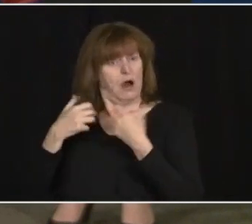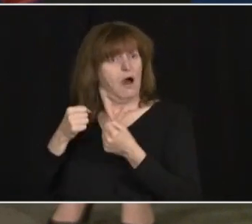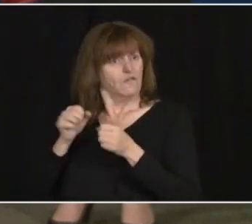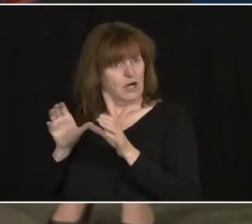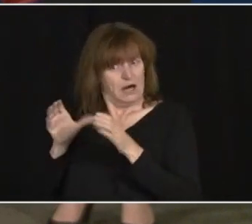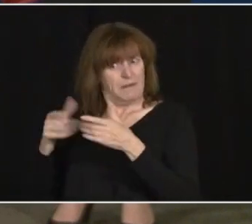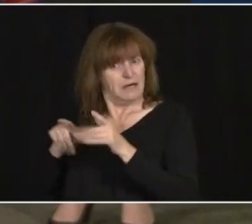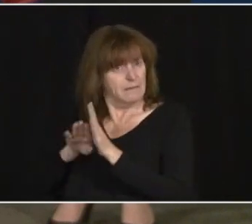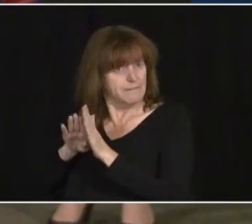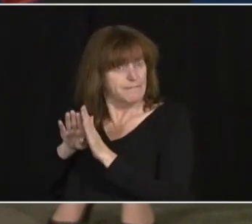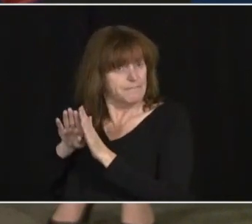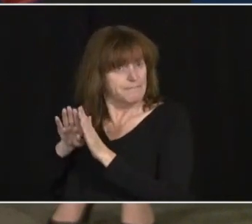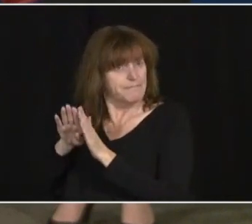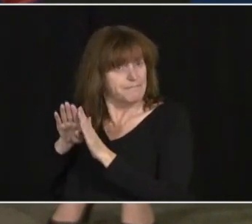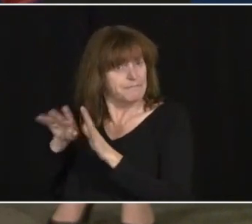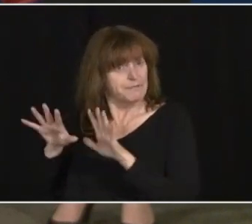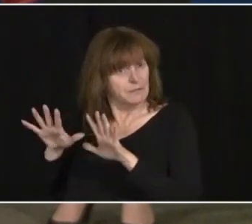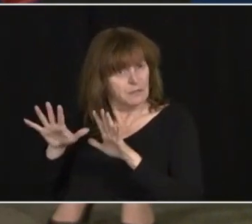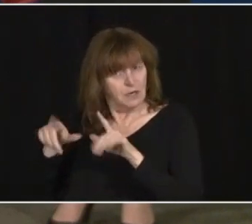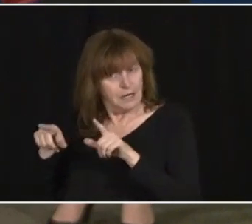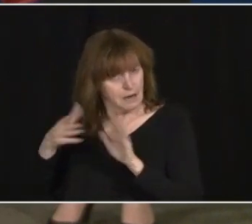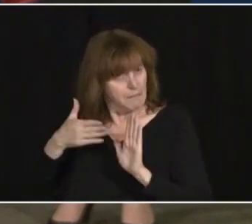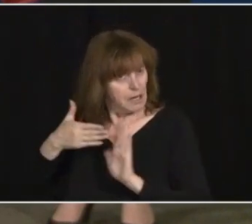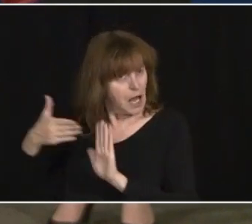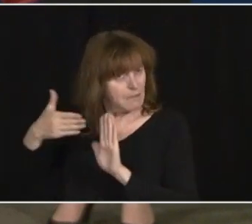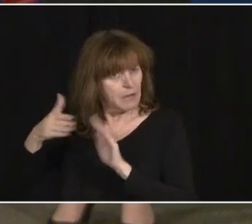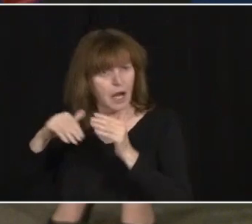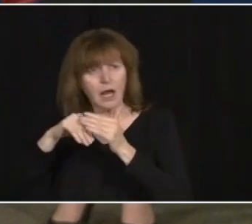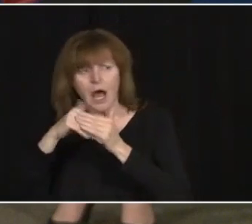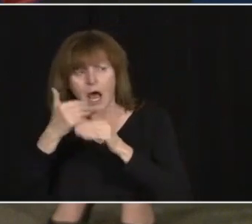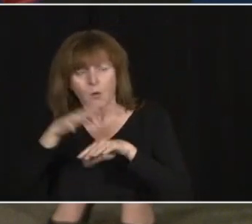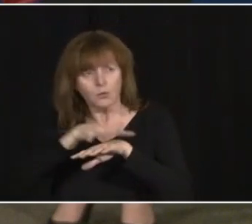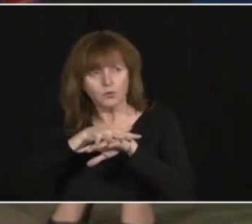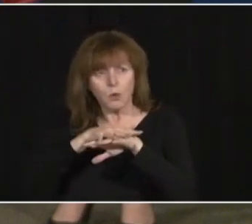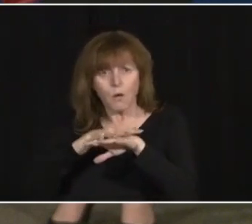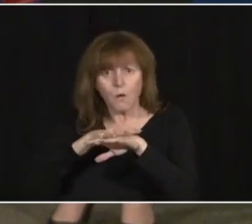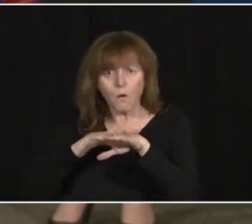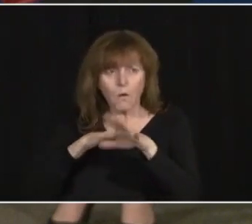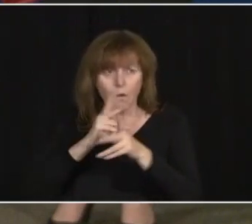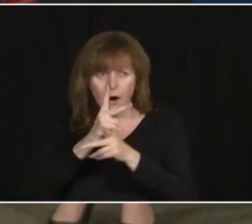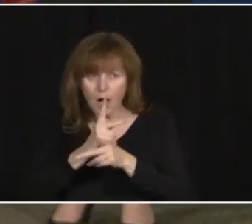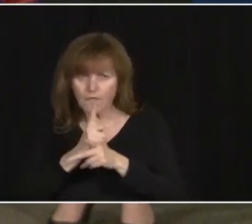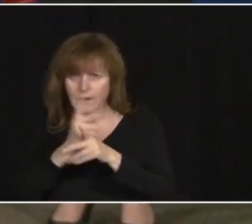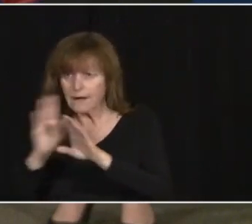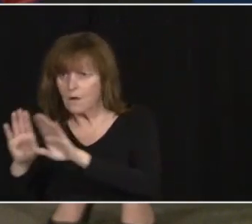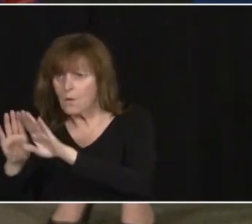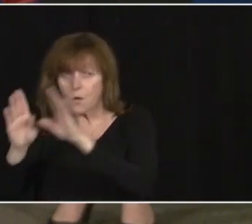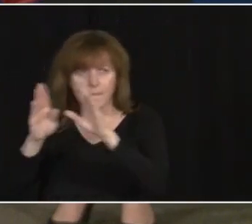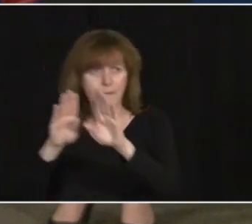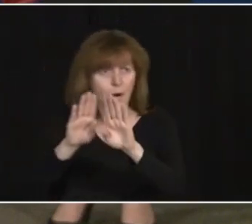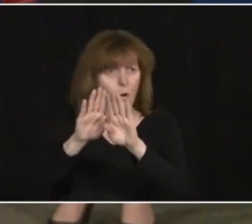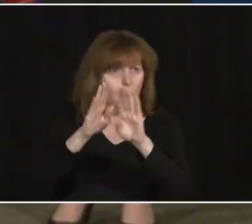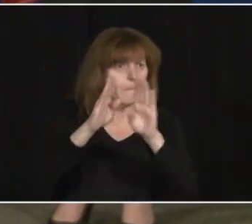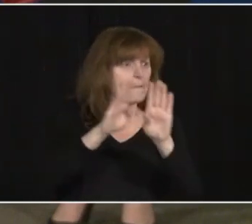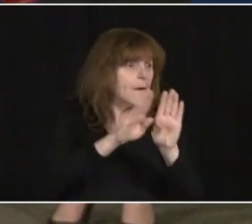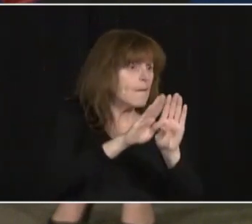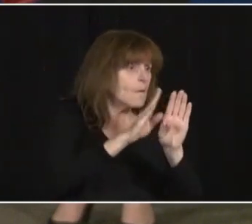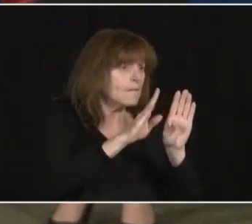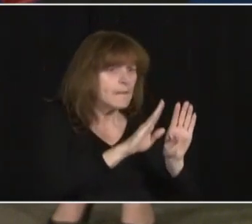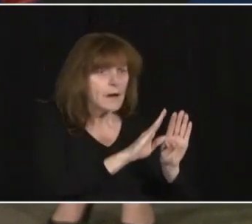reopening of our province based on the data we are seeing today and based on our own unique situation.